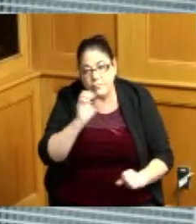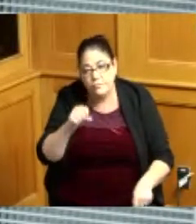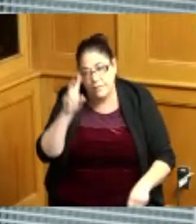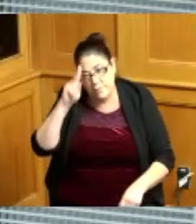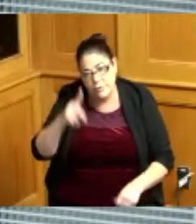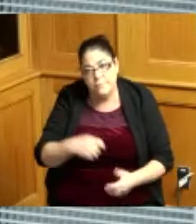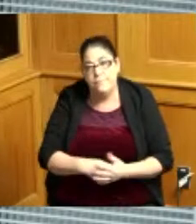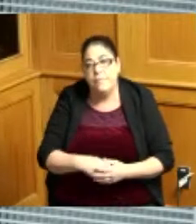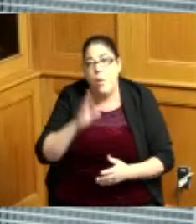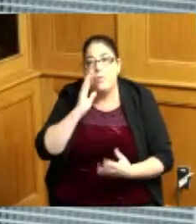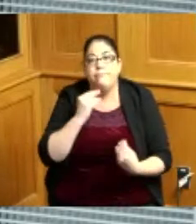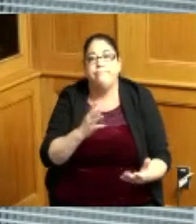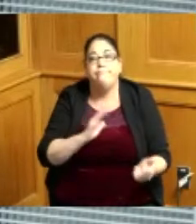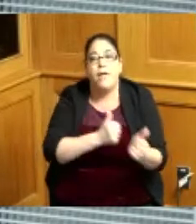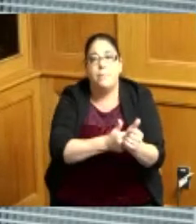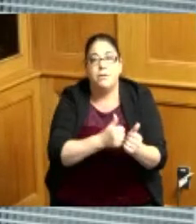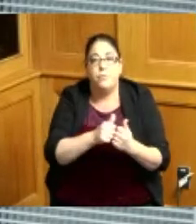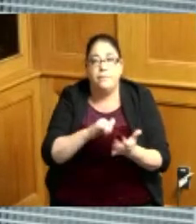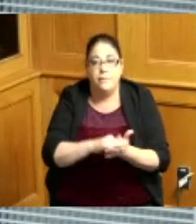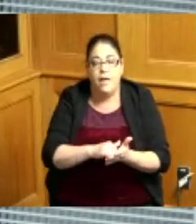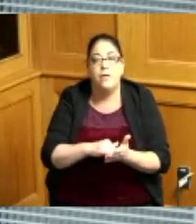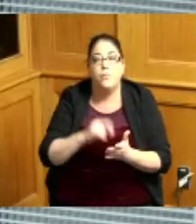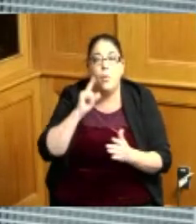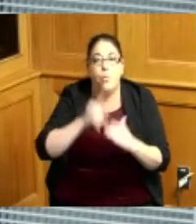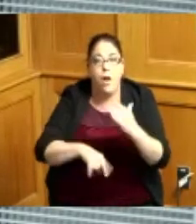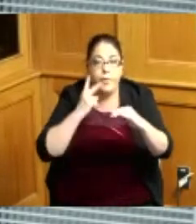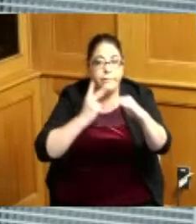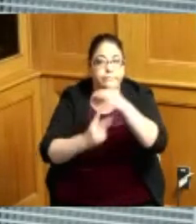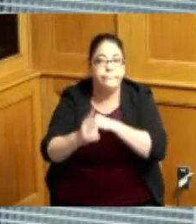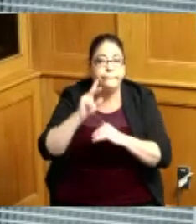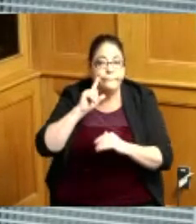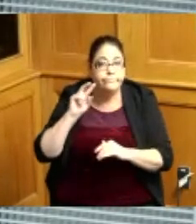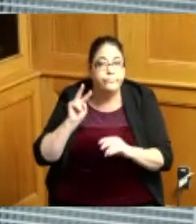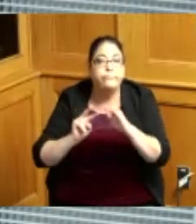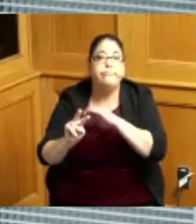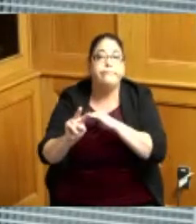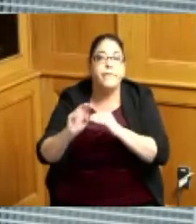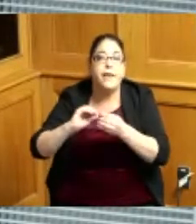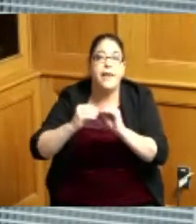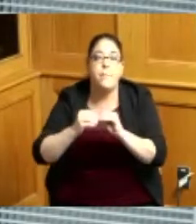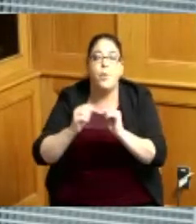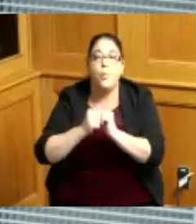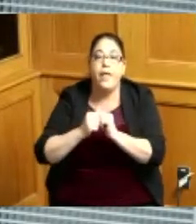far as what we anticipate and project given the reallocation funding and where we are